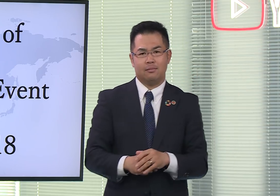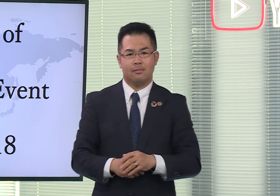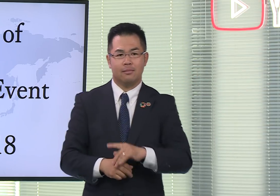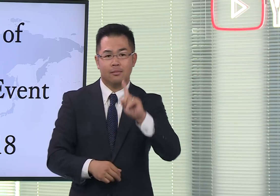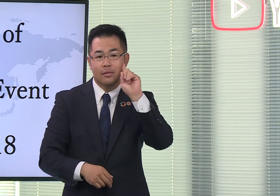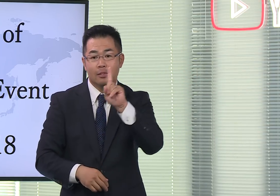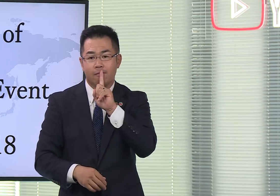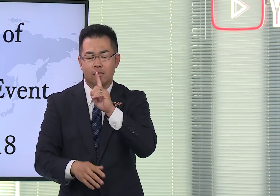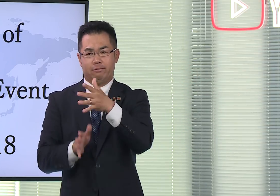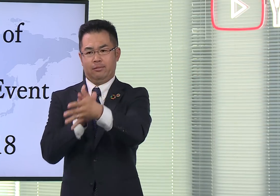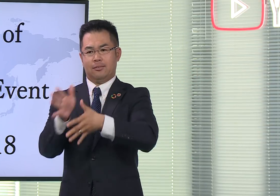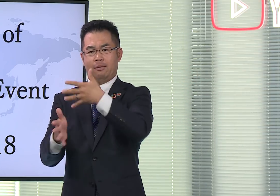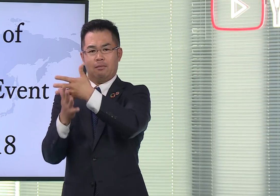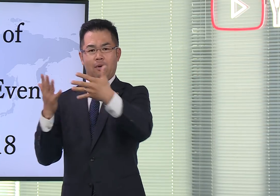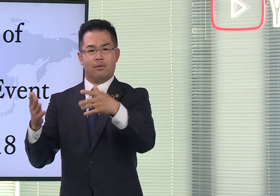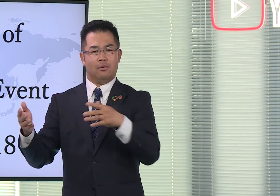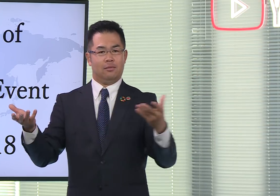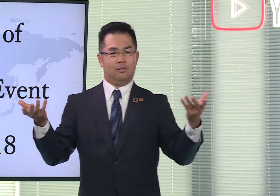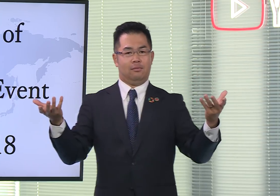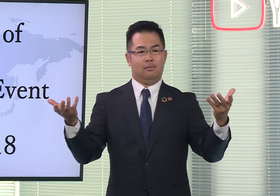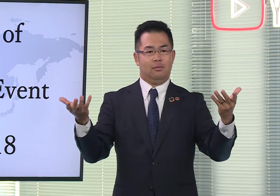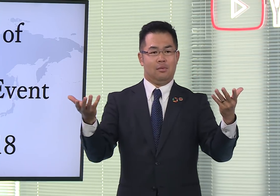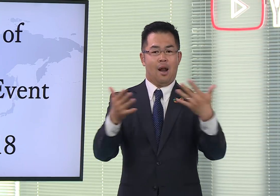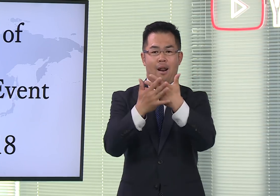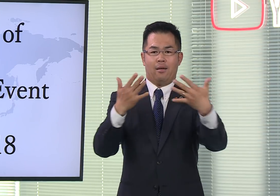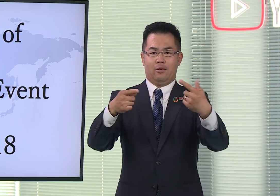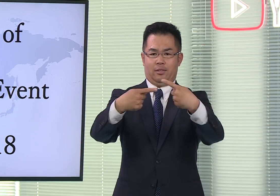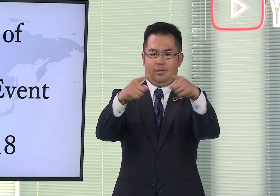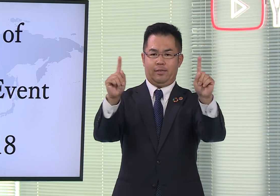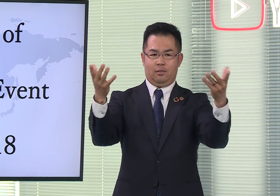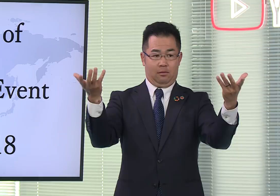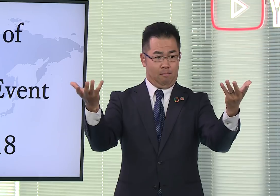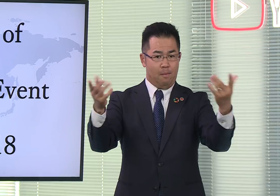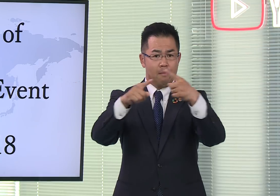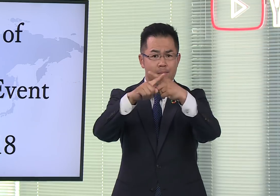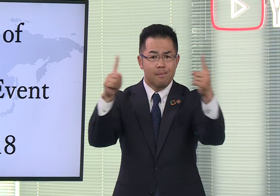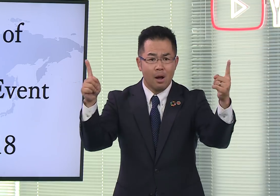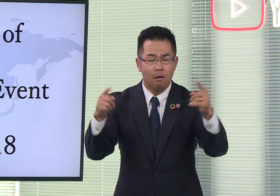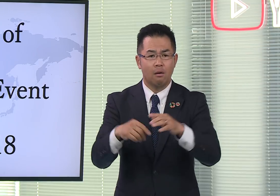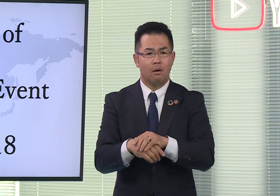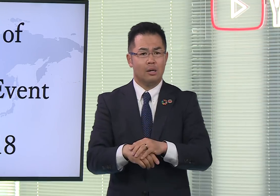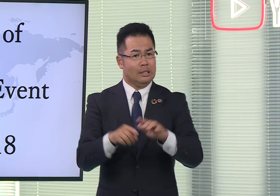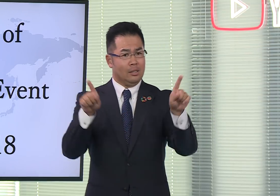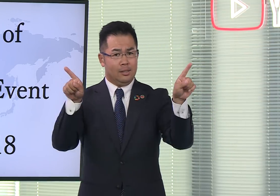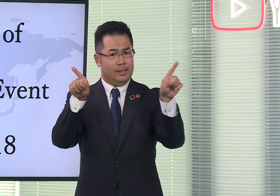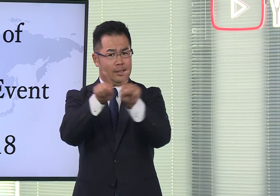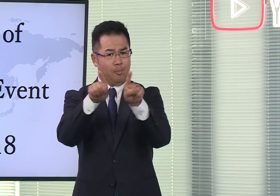This year, WFDRSA, what other activities can you demonstrate, what has taken place? >> YASUNORI SHIMAMOTO: It's very